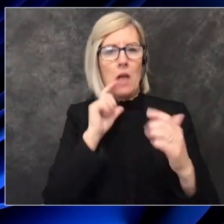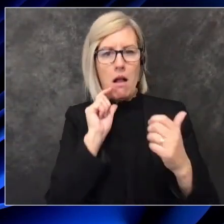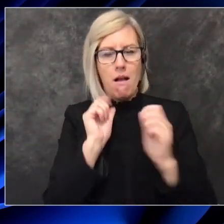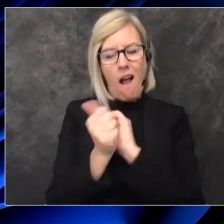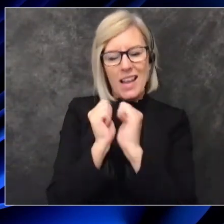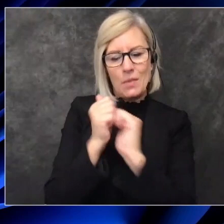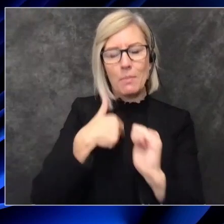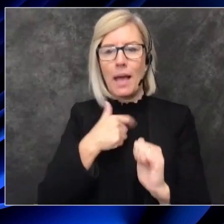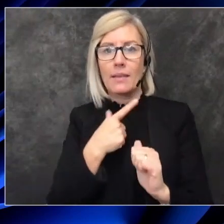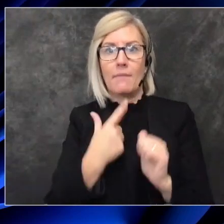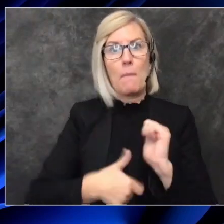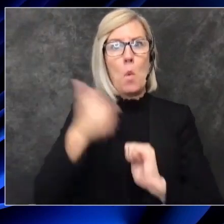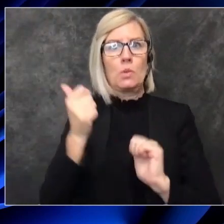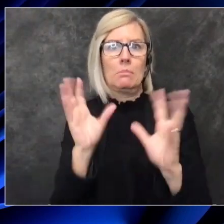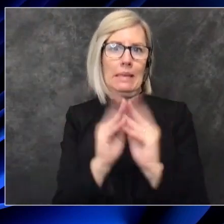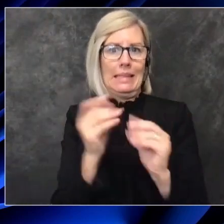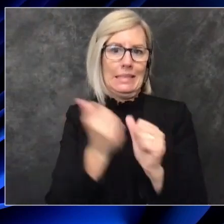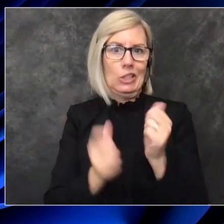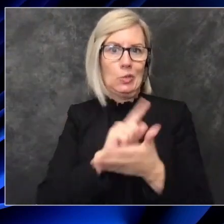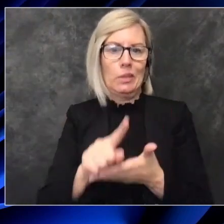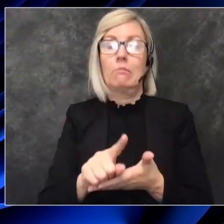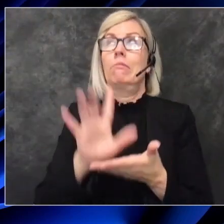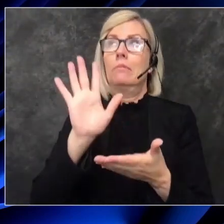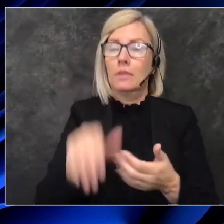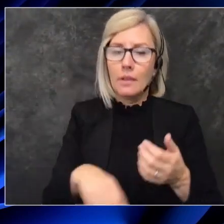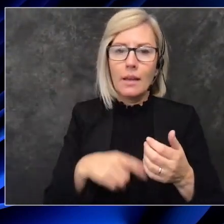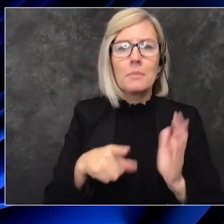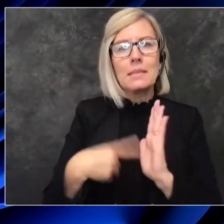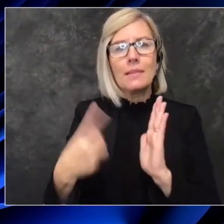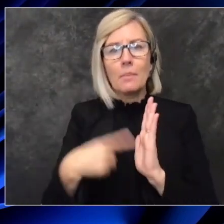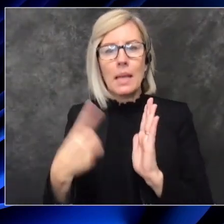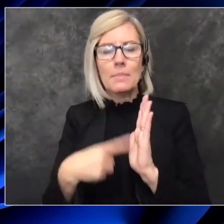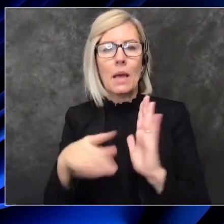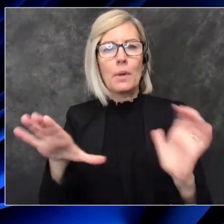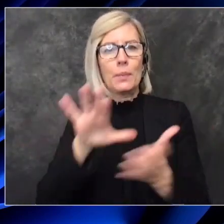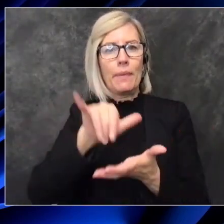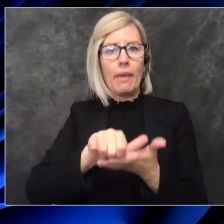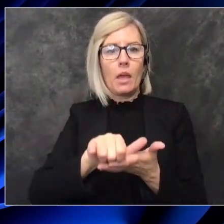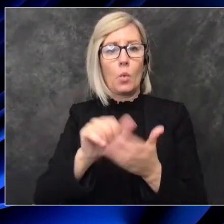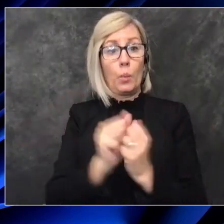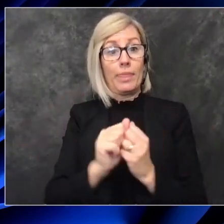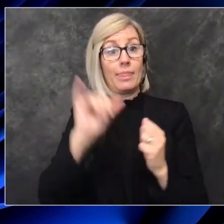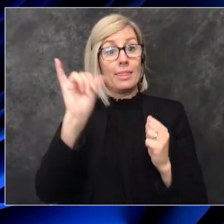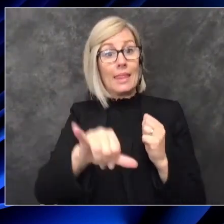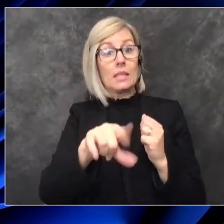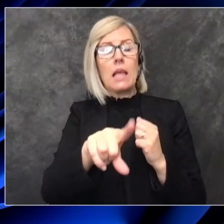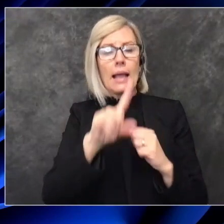but I think sometimes I would do that and with this I can actually kind of feel rewarded.